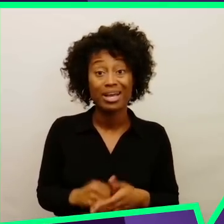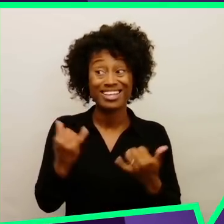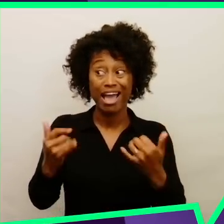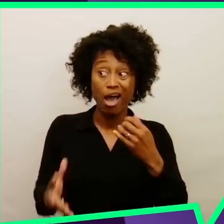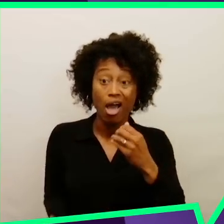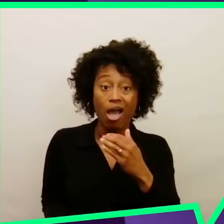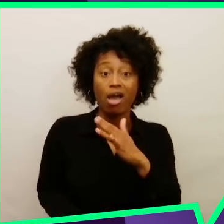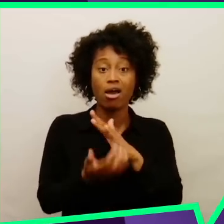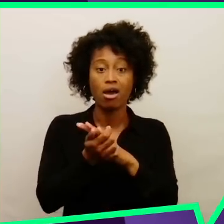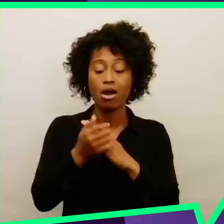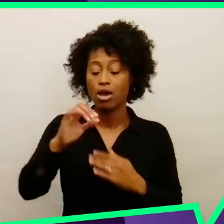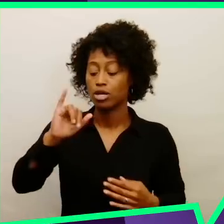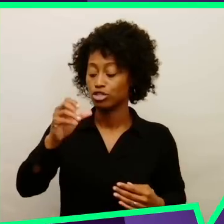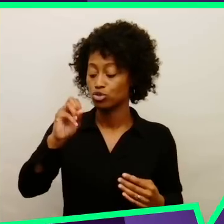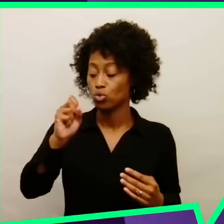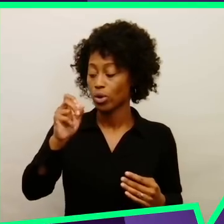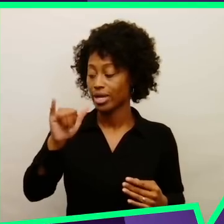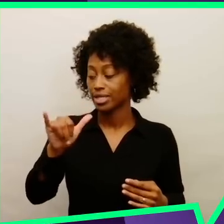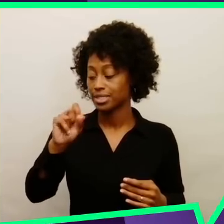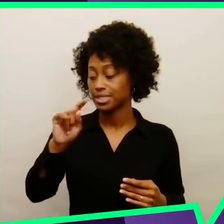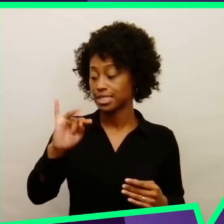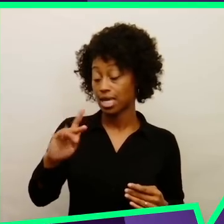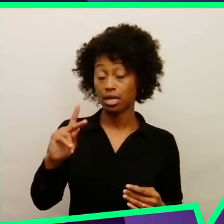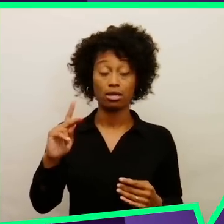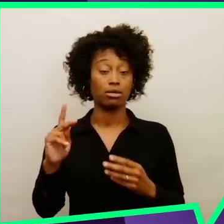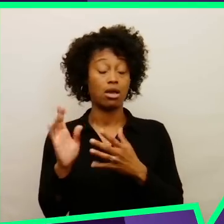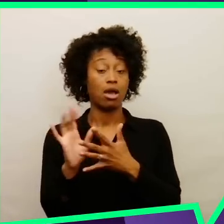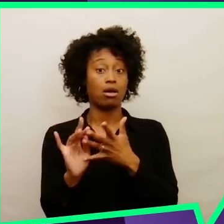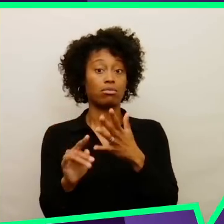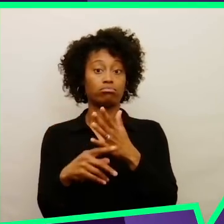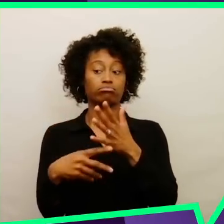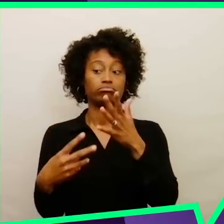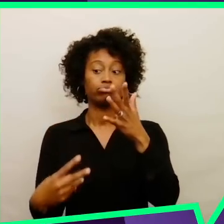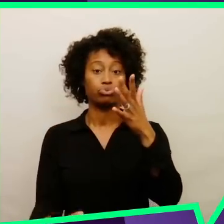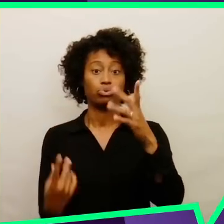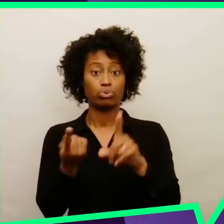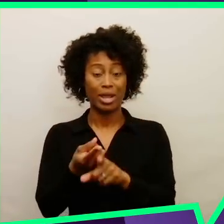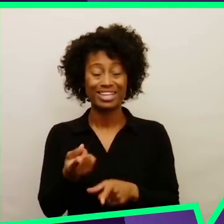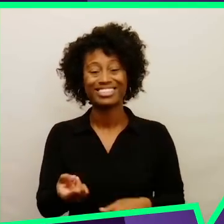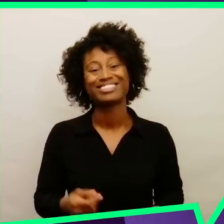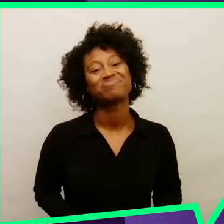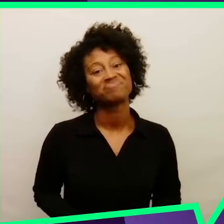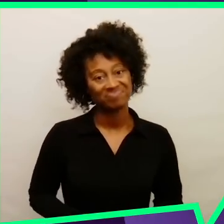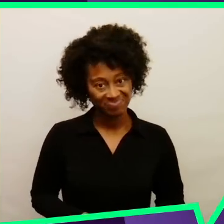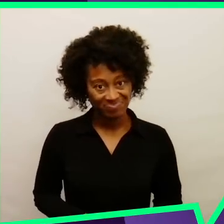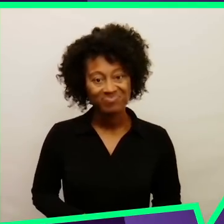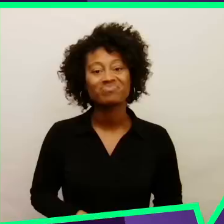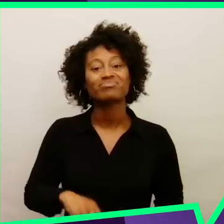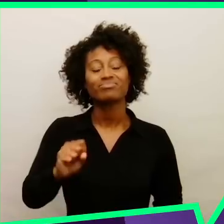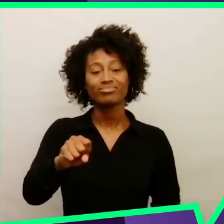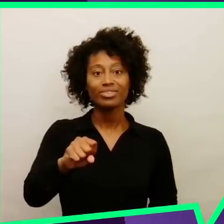You've got so many different options with the Xbox Adaptive Controller. That now to add a joystick to it,